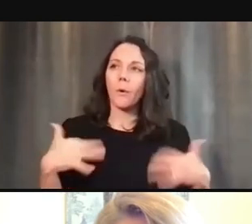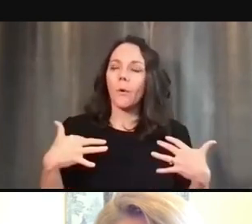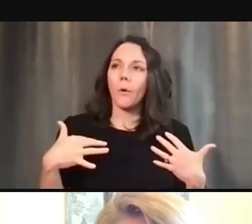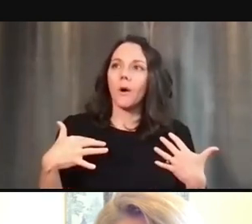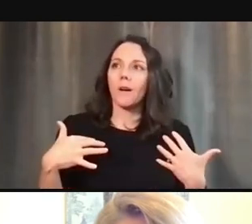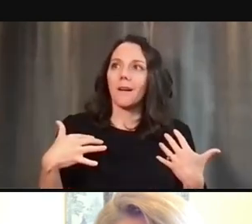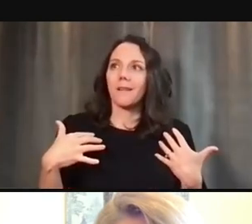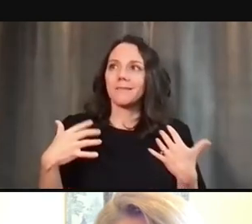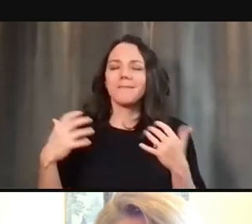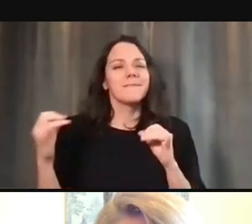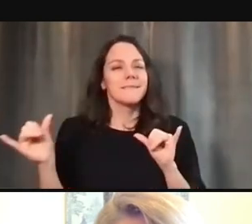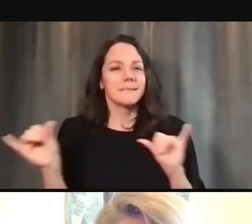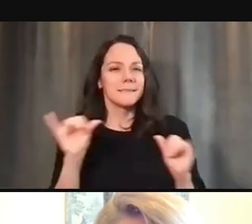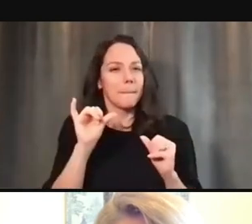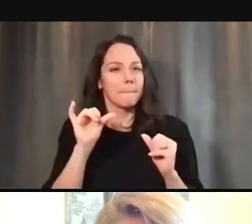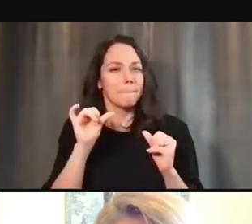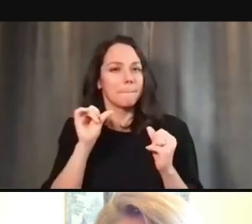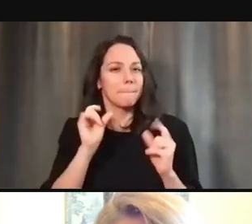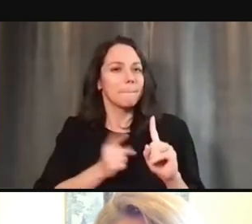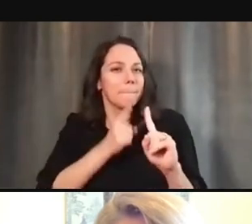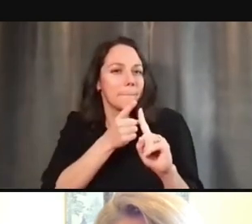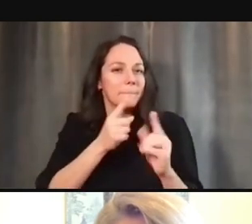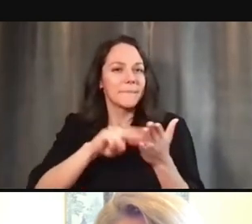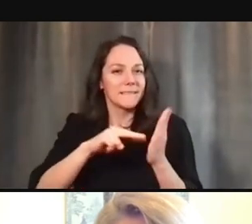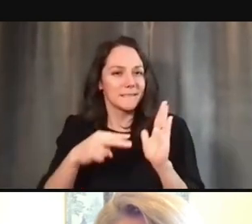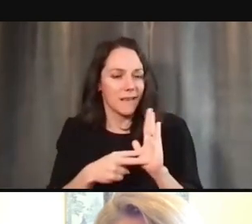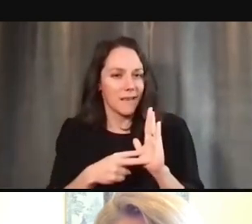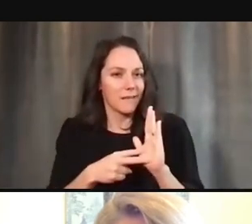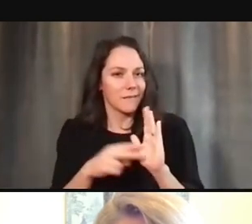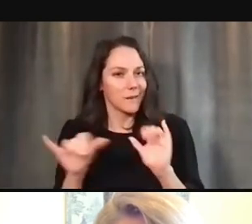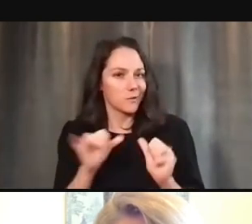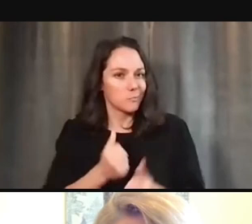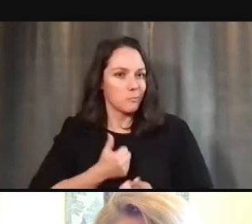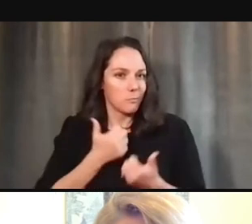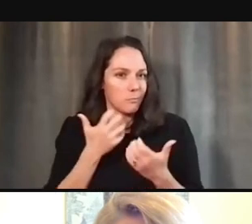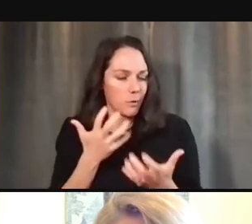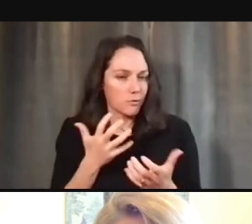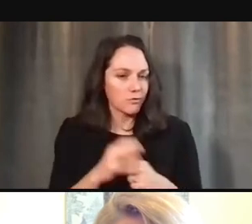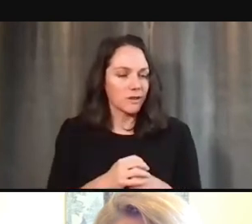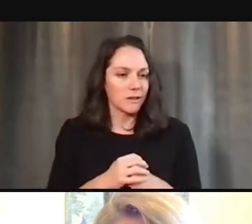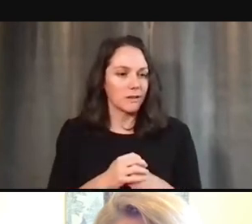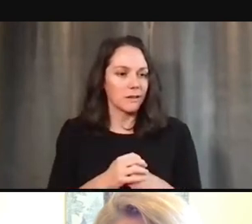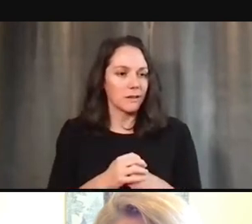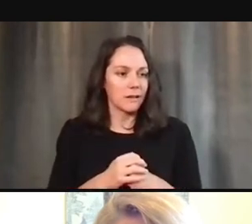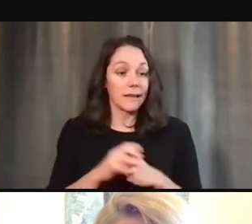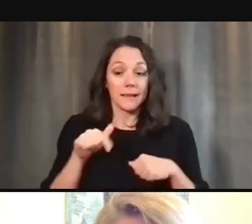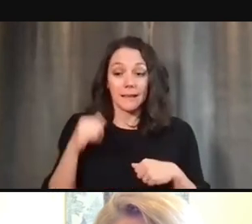that if this is a project that is creating more stories or giving folks greater voice